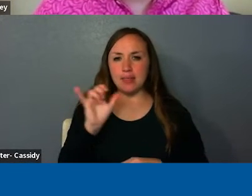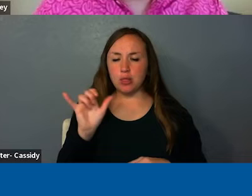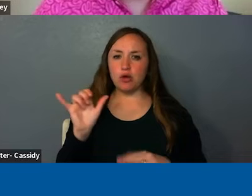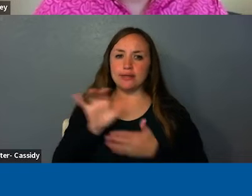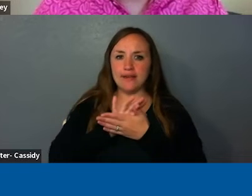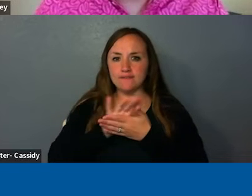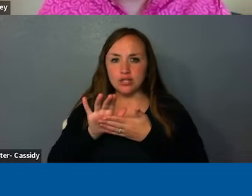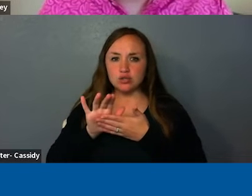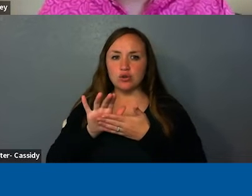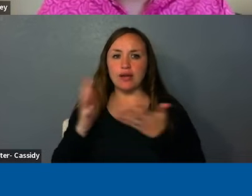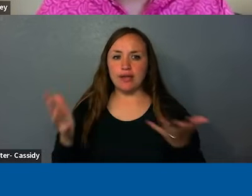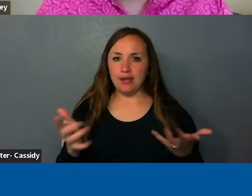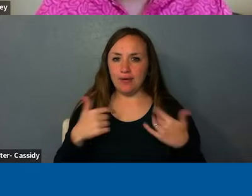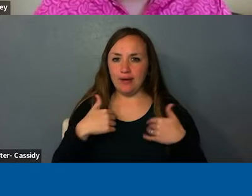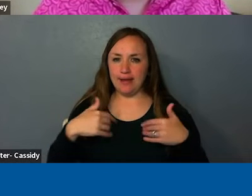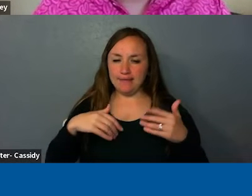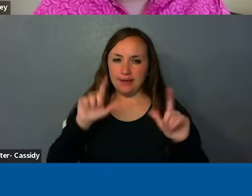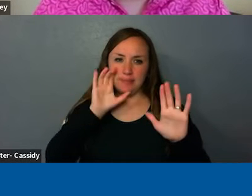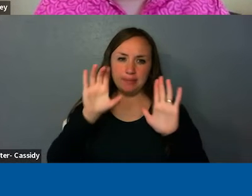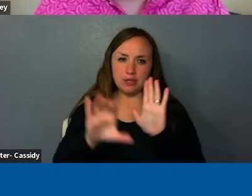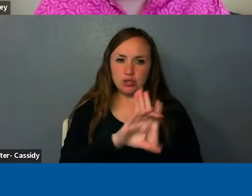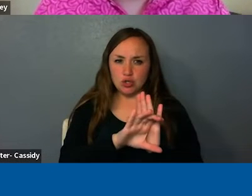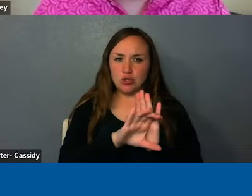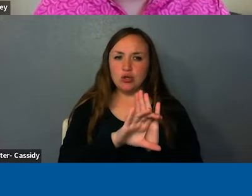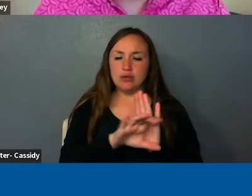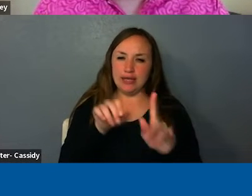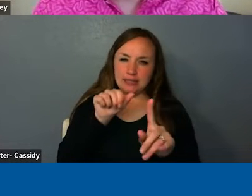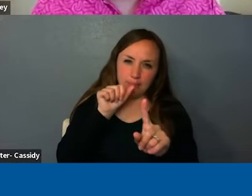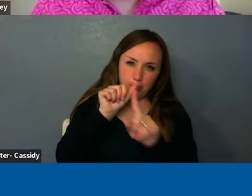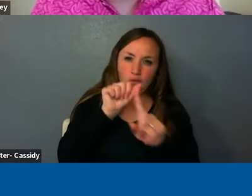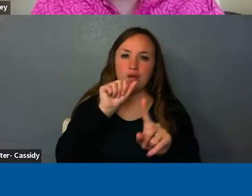Here, I have an image that is spoofing a Windows 95 dialogue